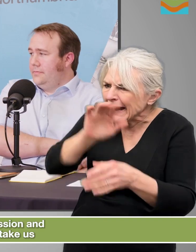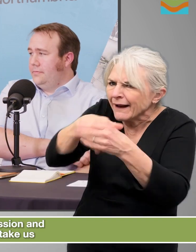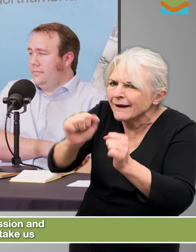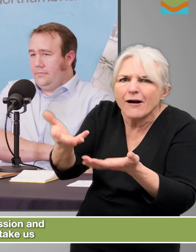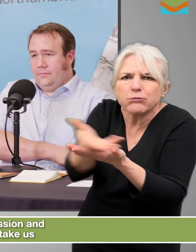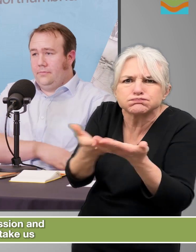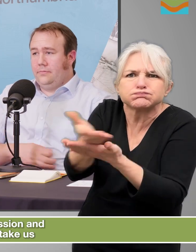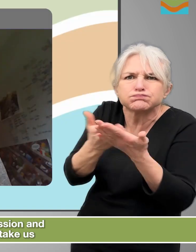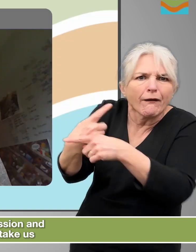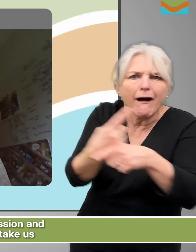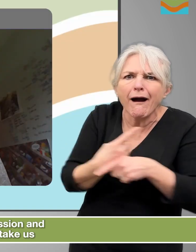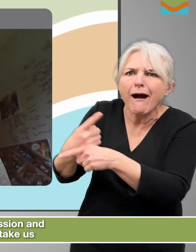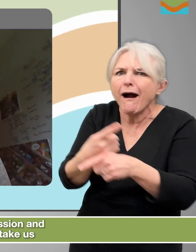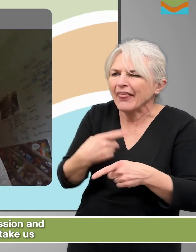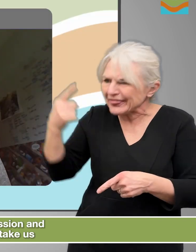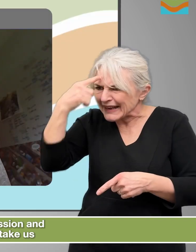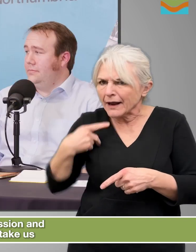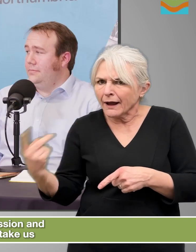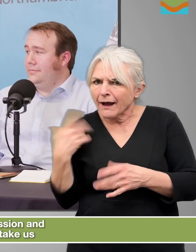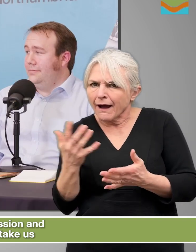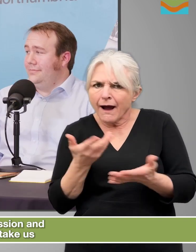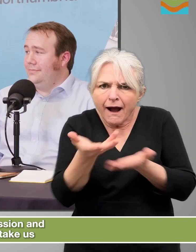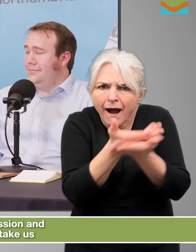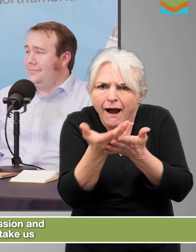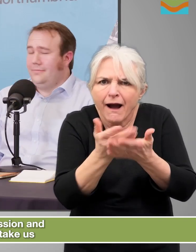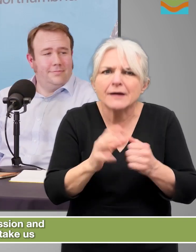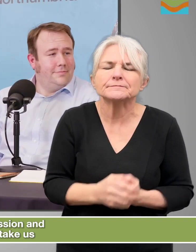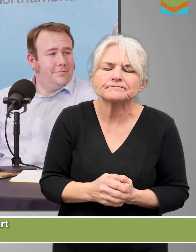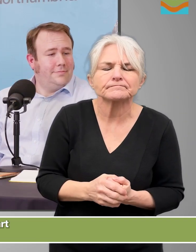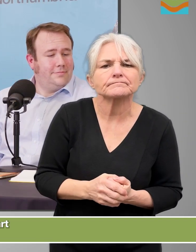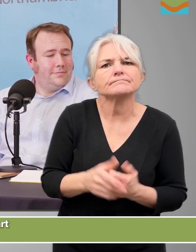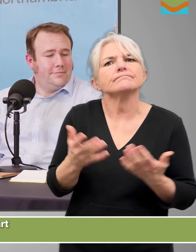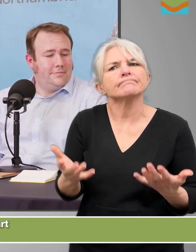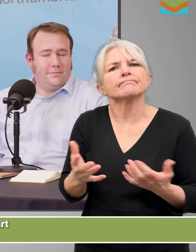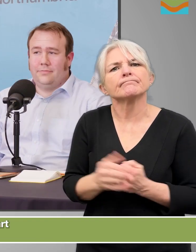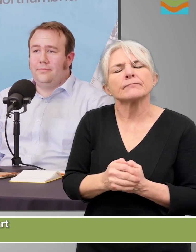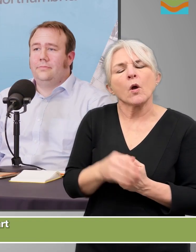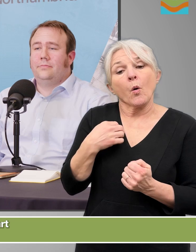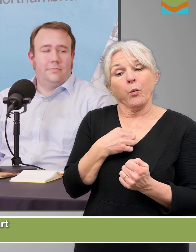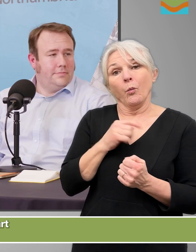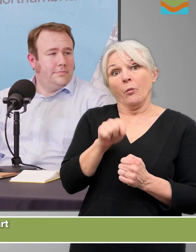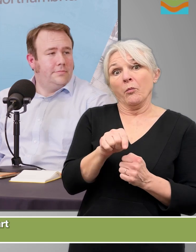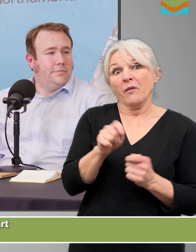Rhiannon and I attended that session and I think Rhiannon would like to take us through why PGN was part of that conversation.